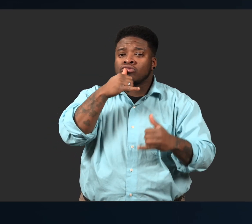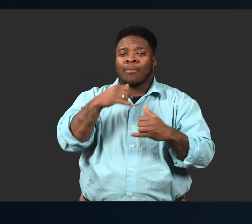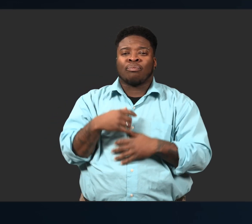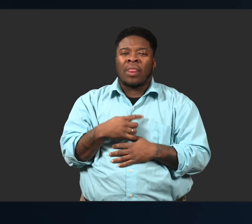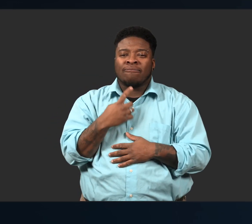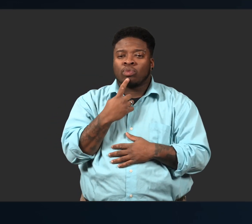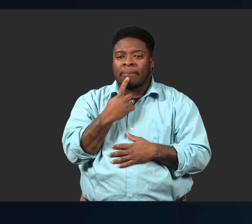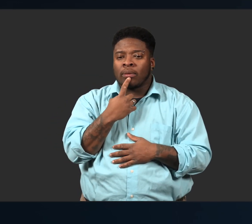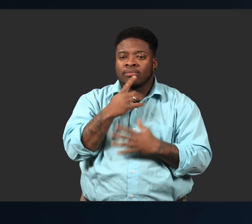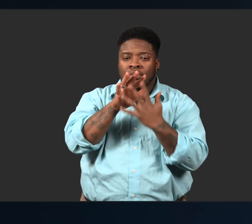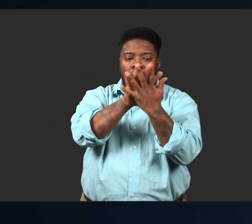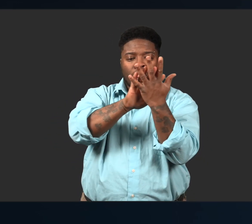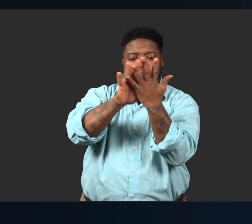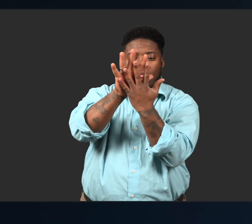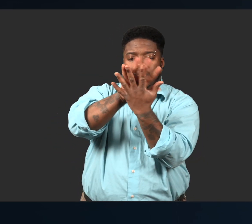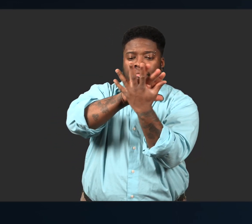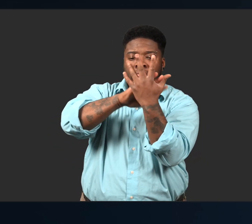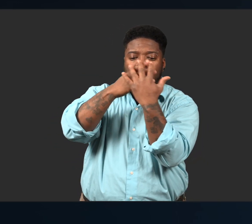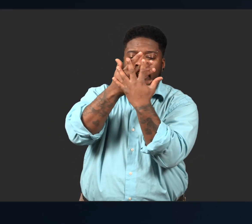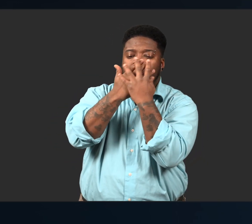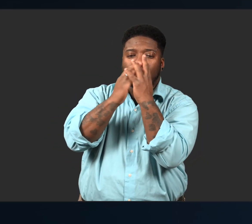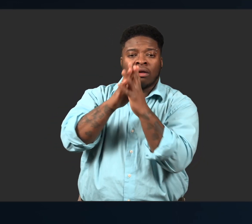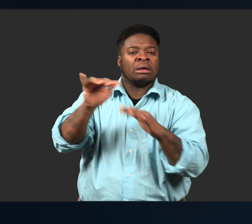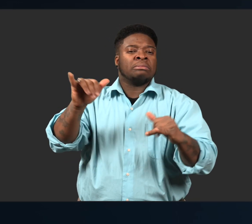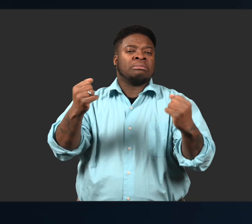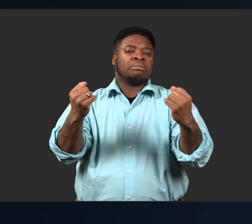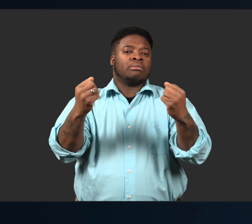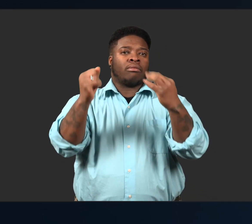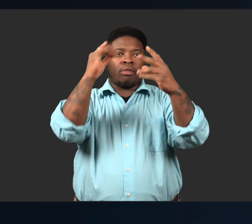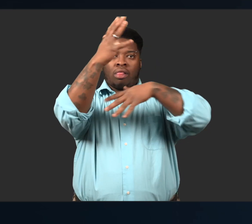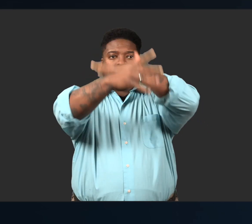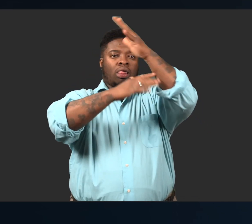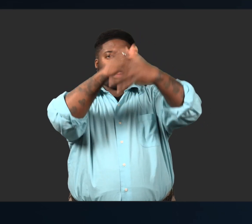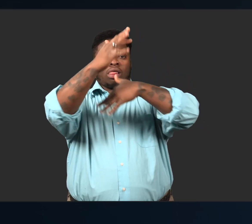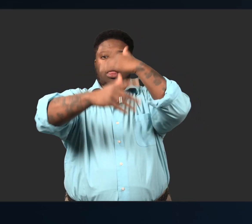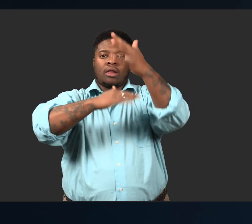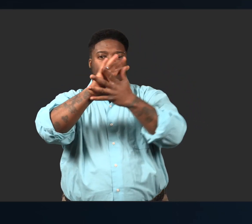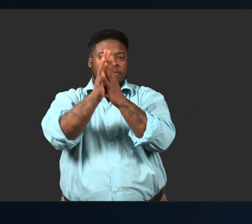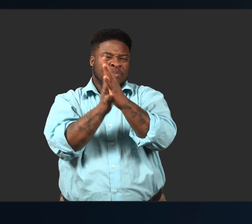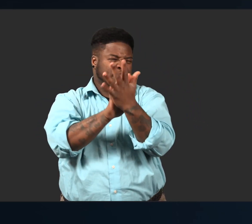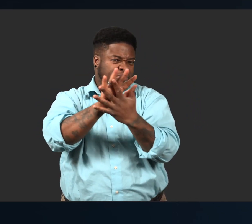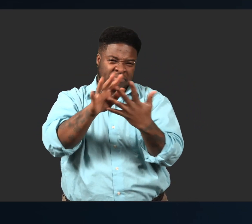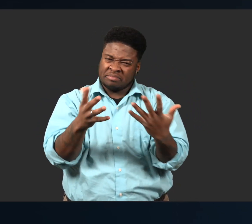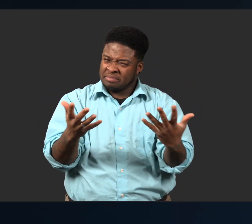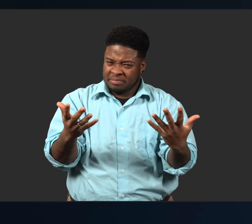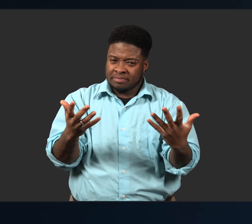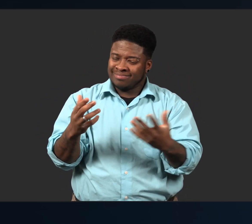unintelligible, when a Deaf person is drunk or high, their sign production is impaired.